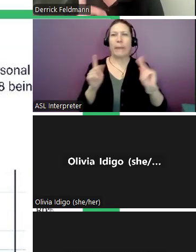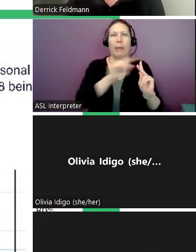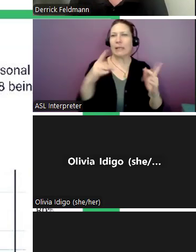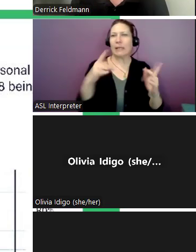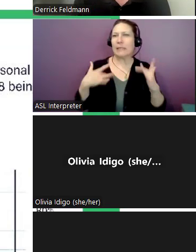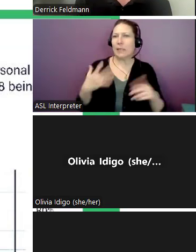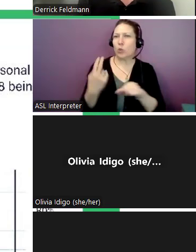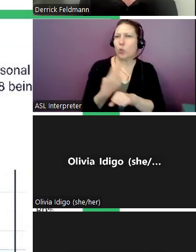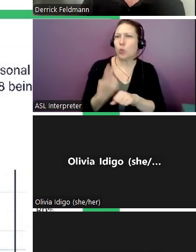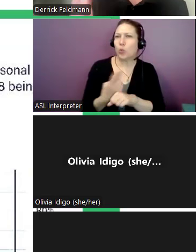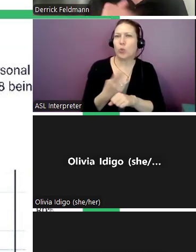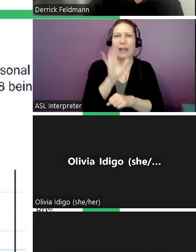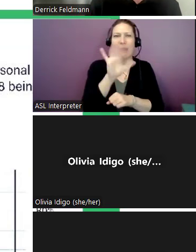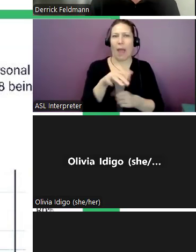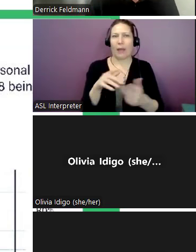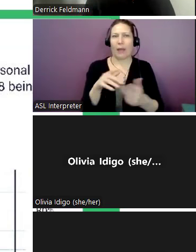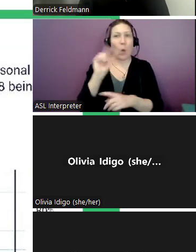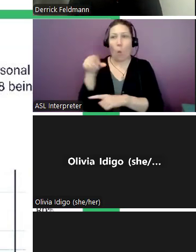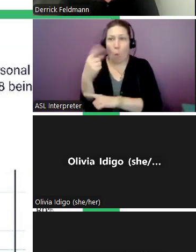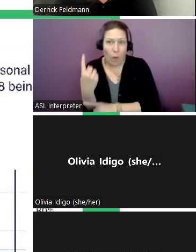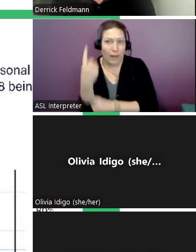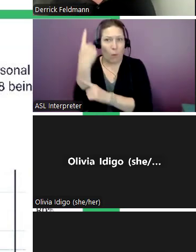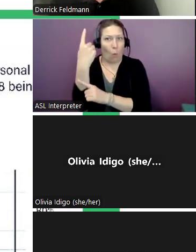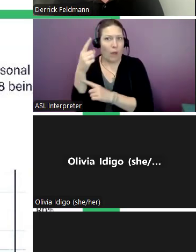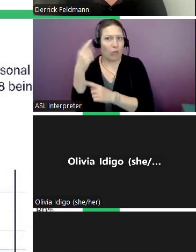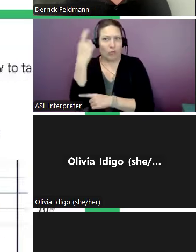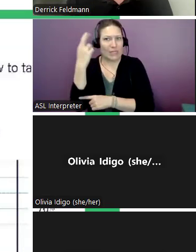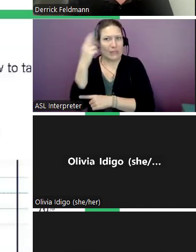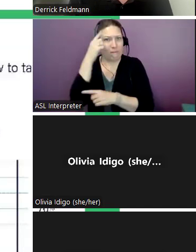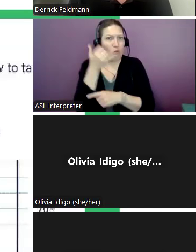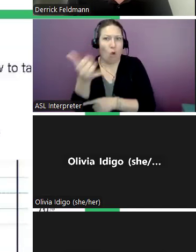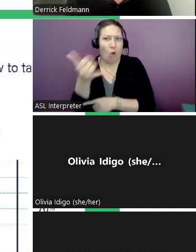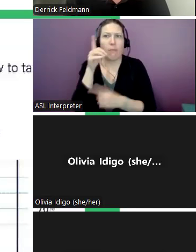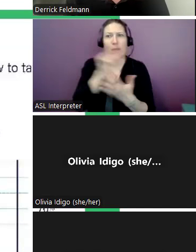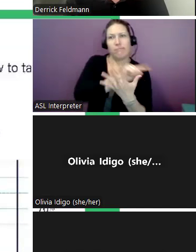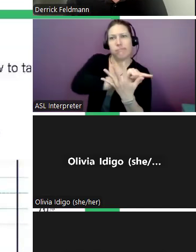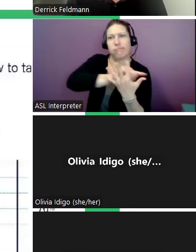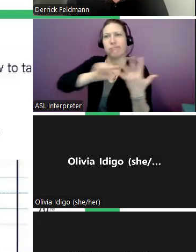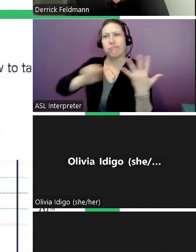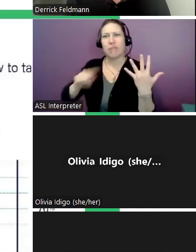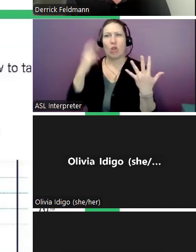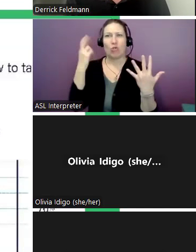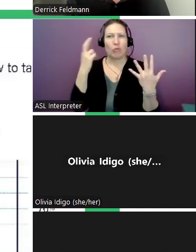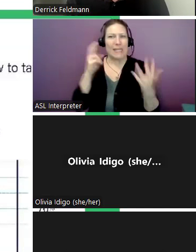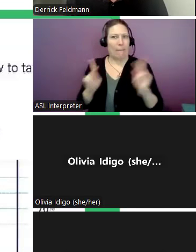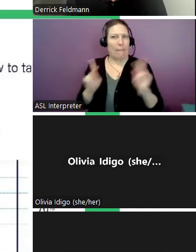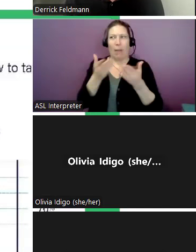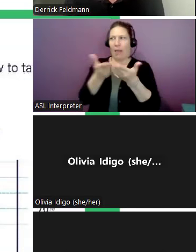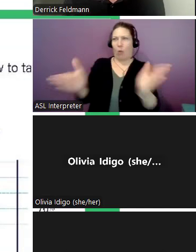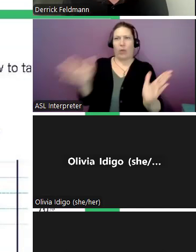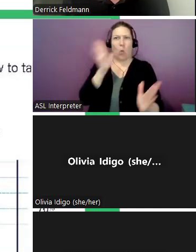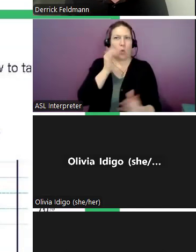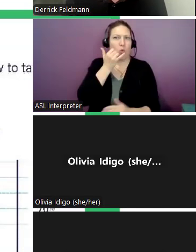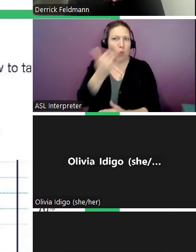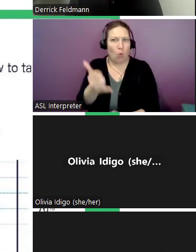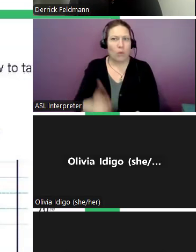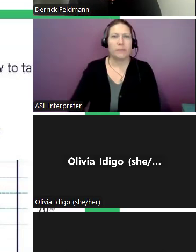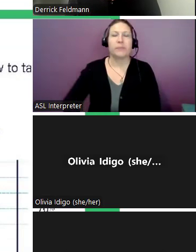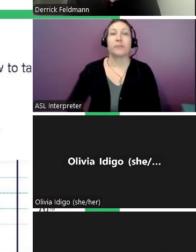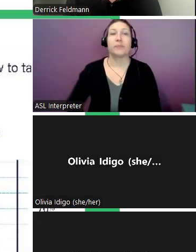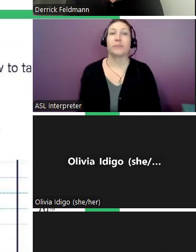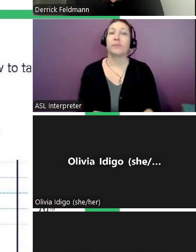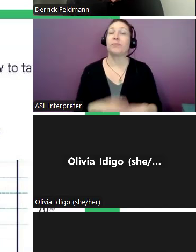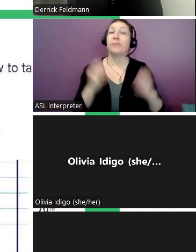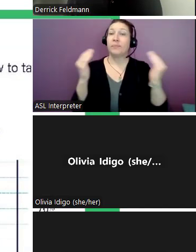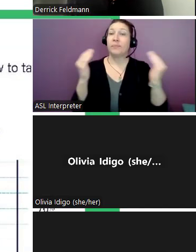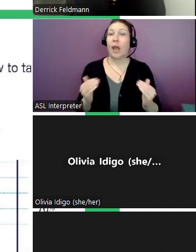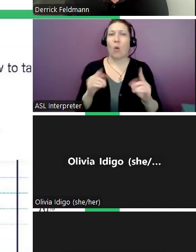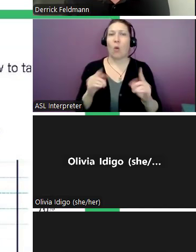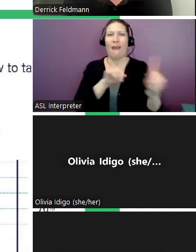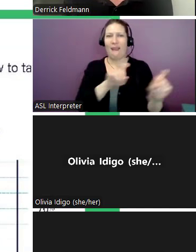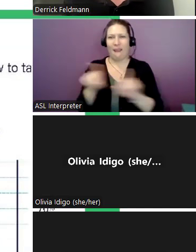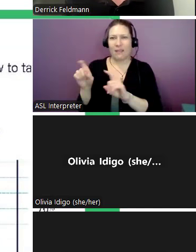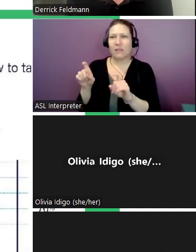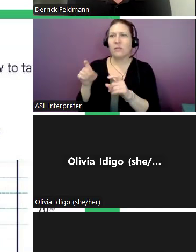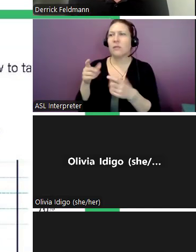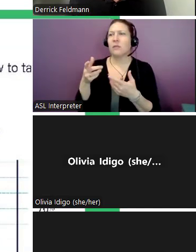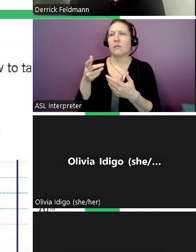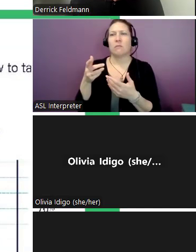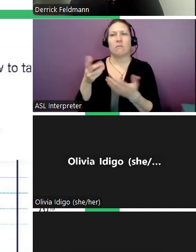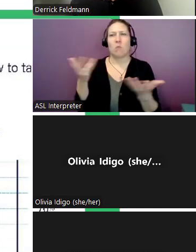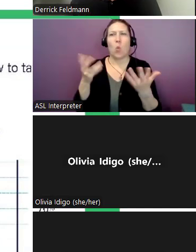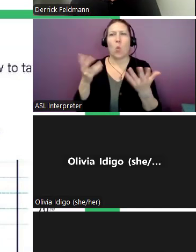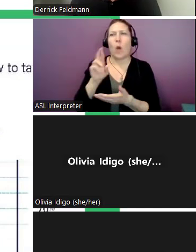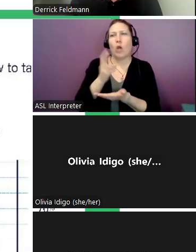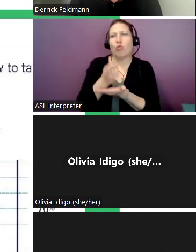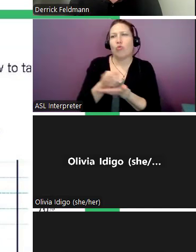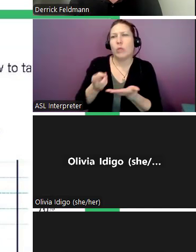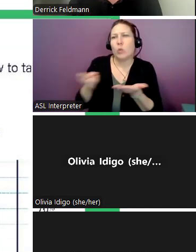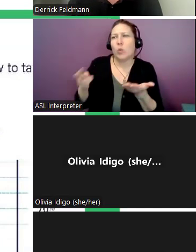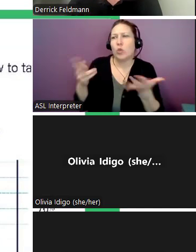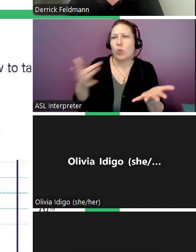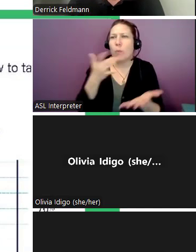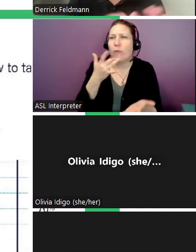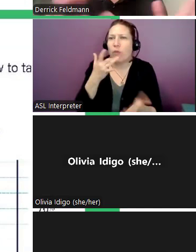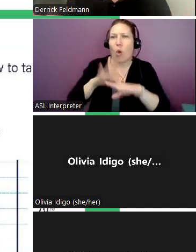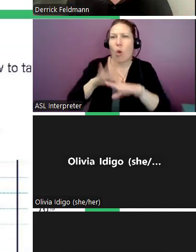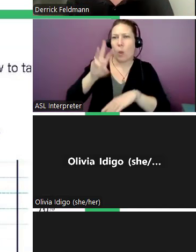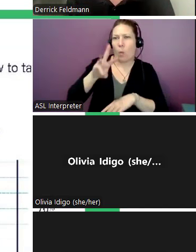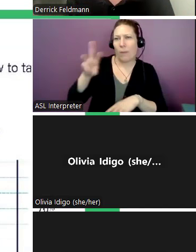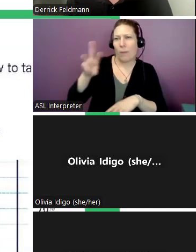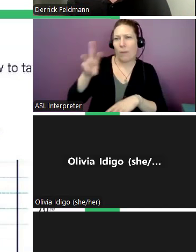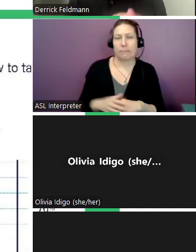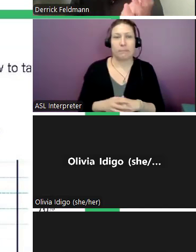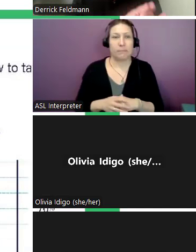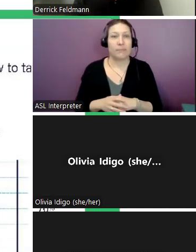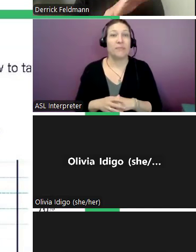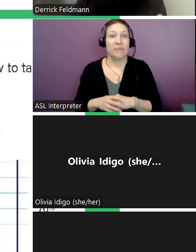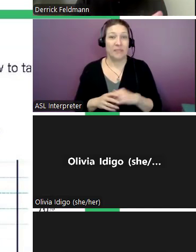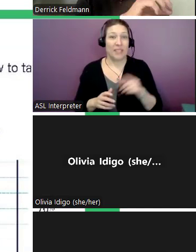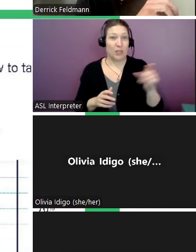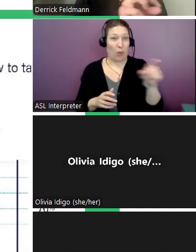So very, very key. Alright, next slide. We're gonna dive further into some of this awareness elements by asking, okay, what resources do you need that for 988 on the website and as you can see, this was a "select all".